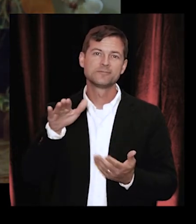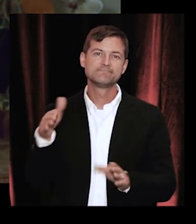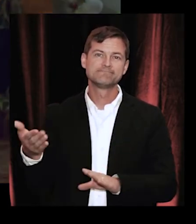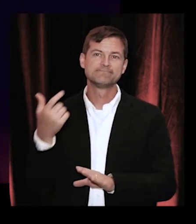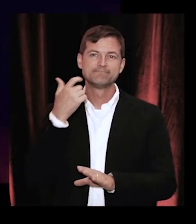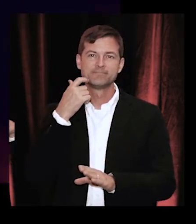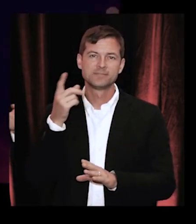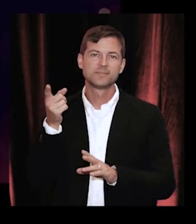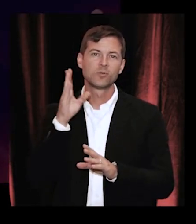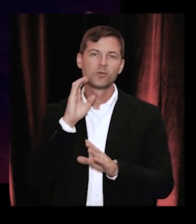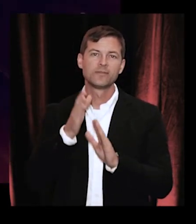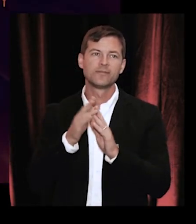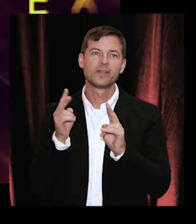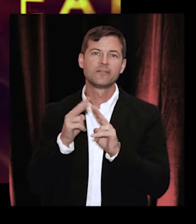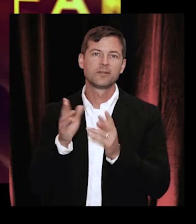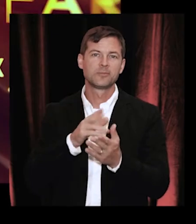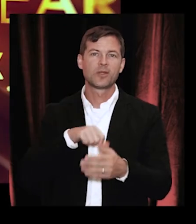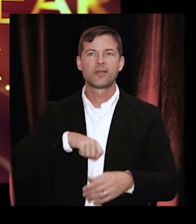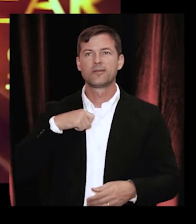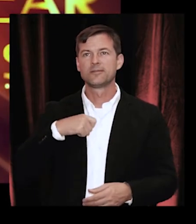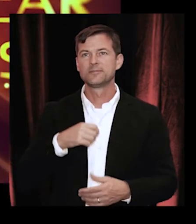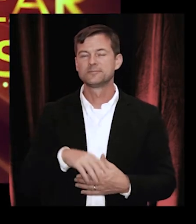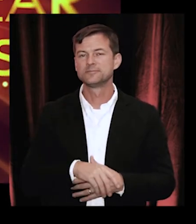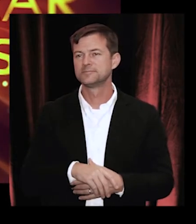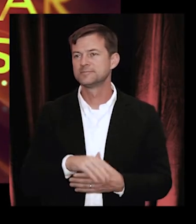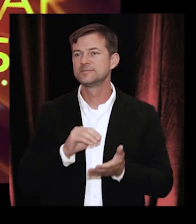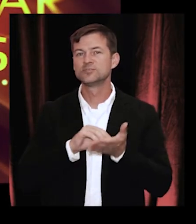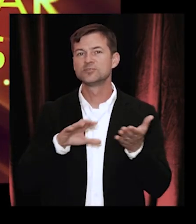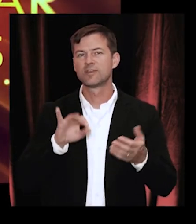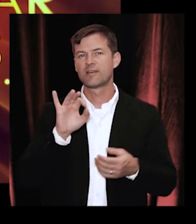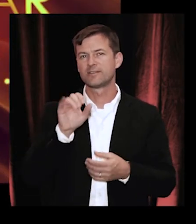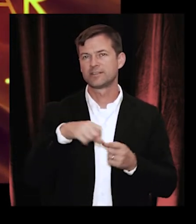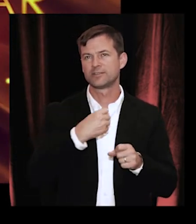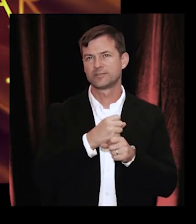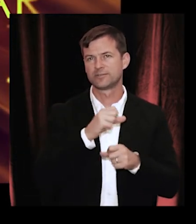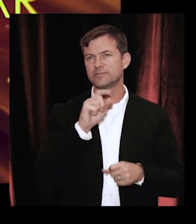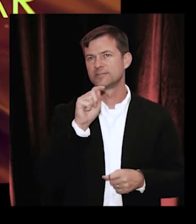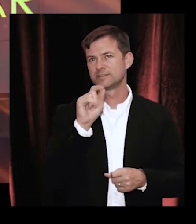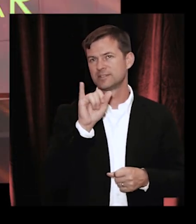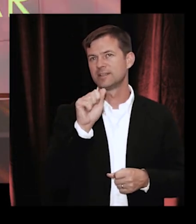The 2022 Student of the Year is Taina Rae Sparks.